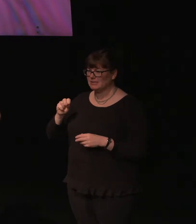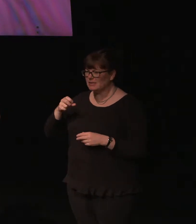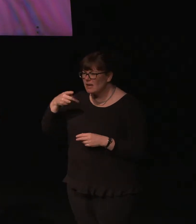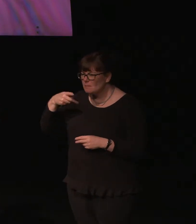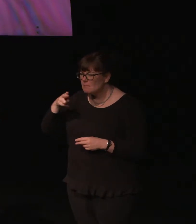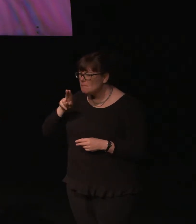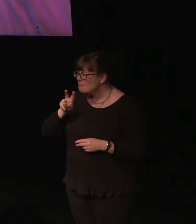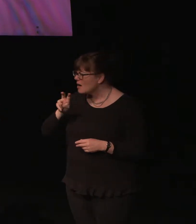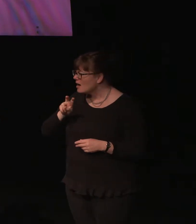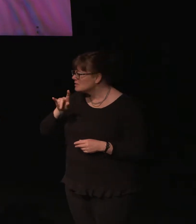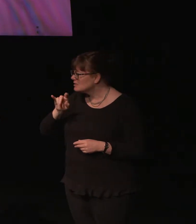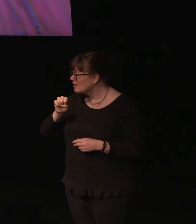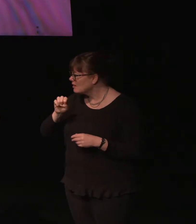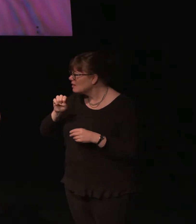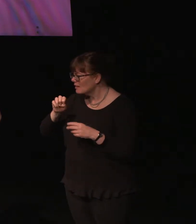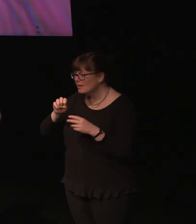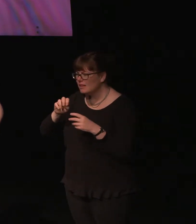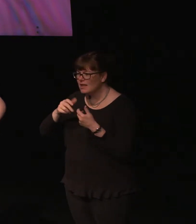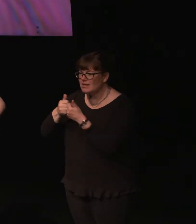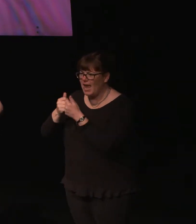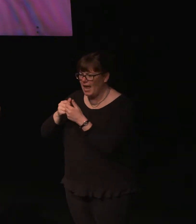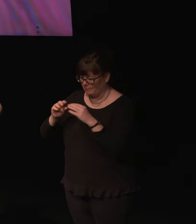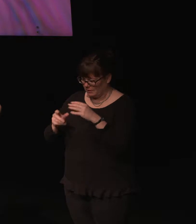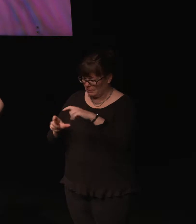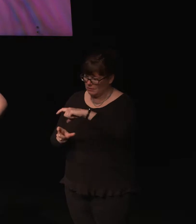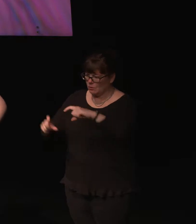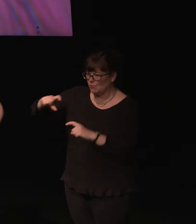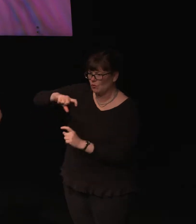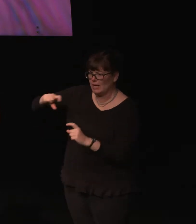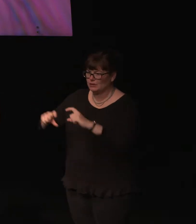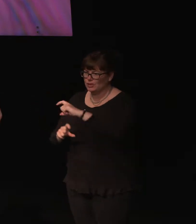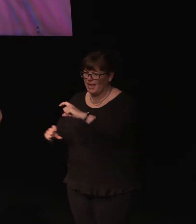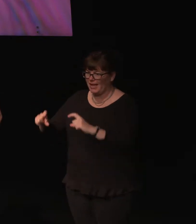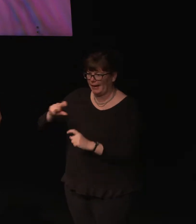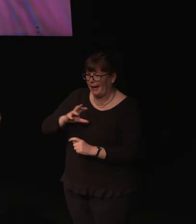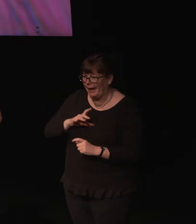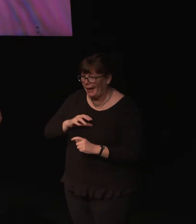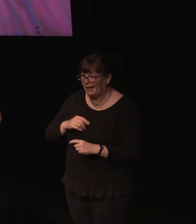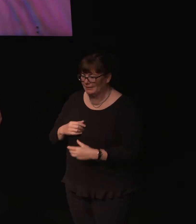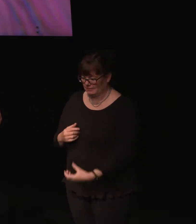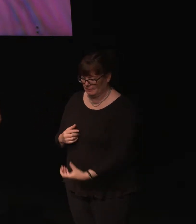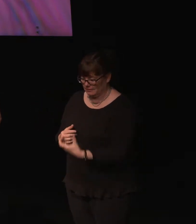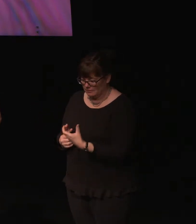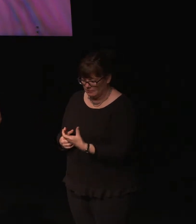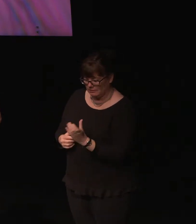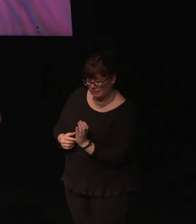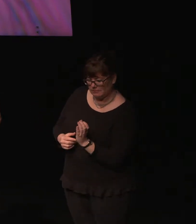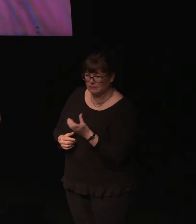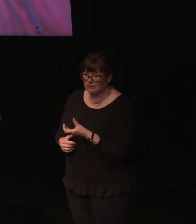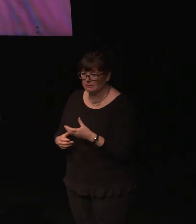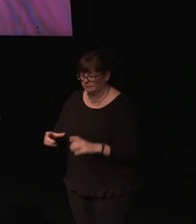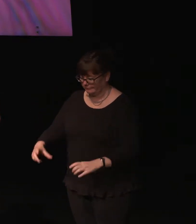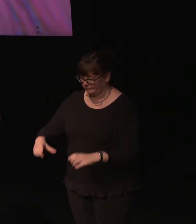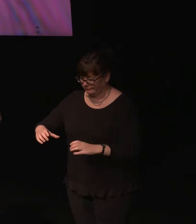that features a rotation gimmick. You can pick up your device, you can rotate it, move it all around.